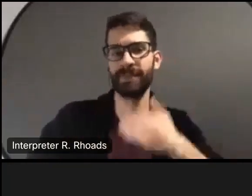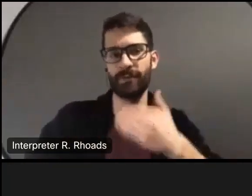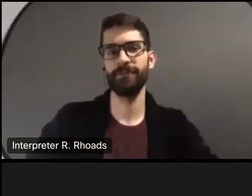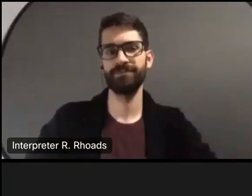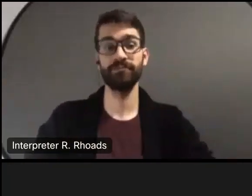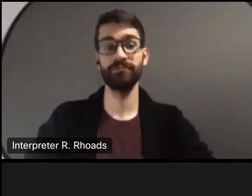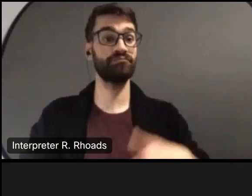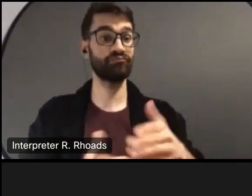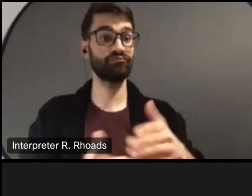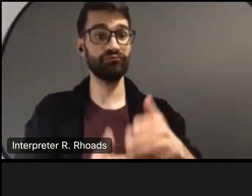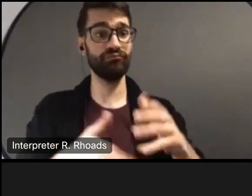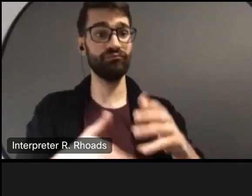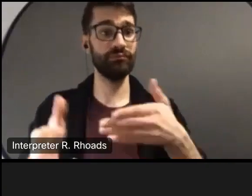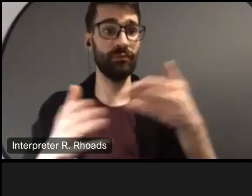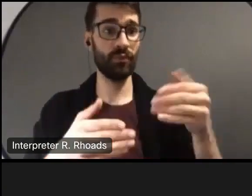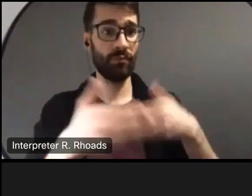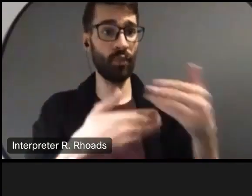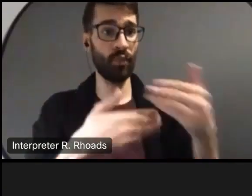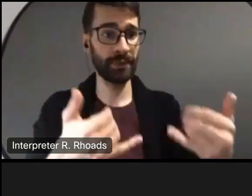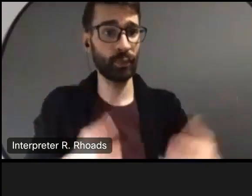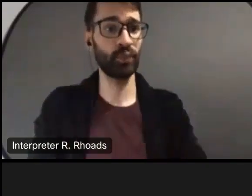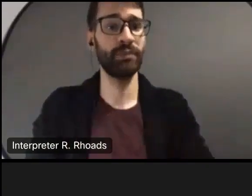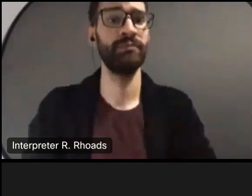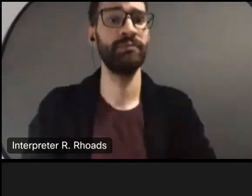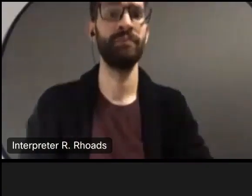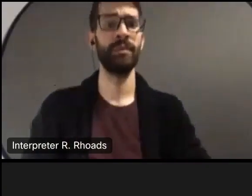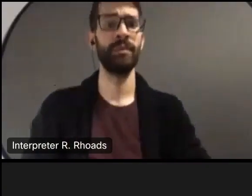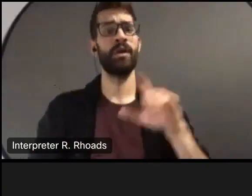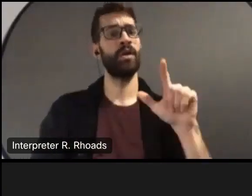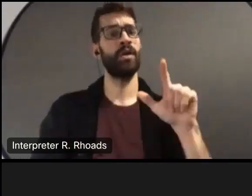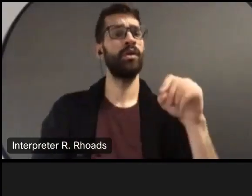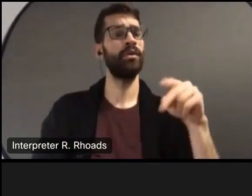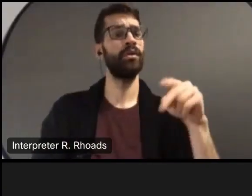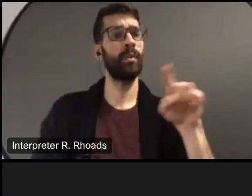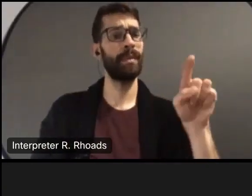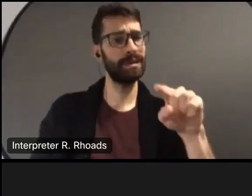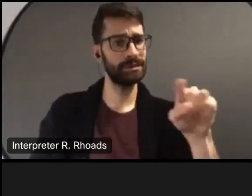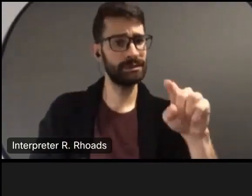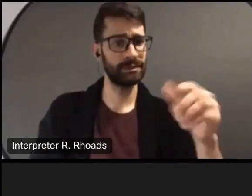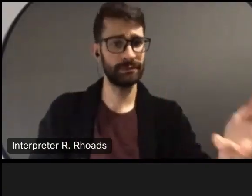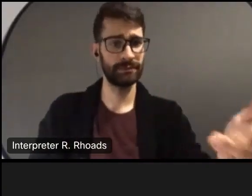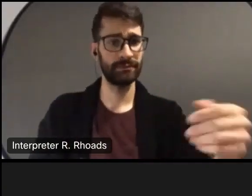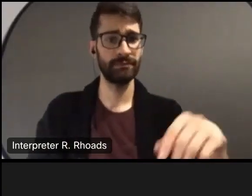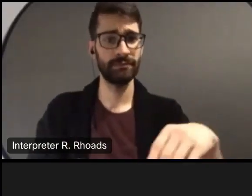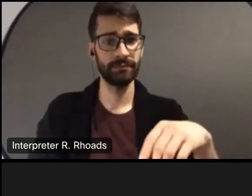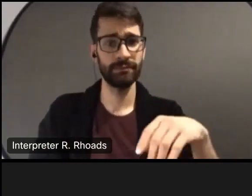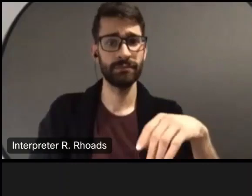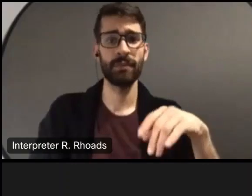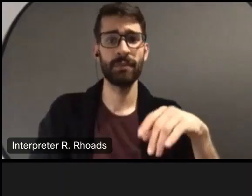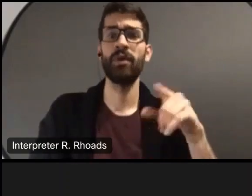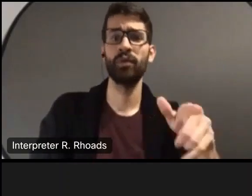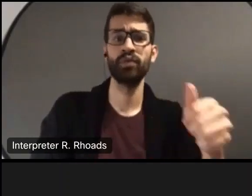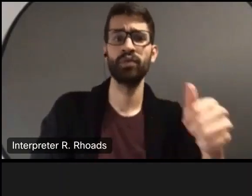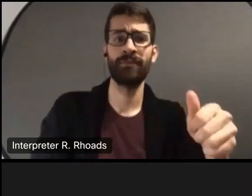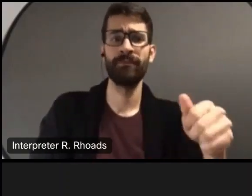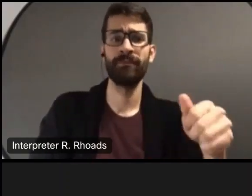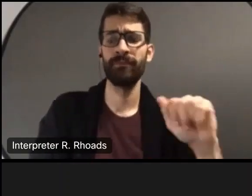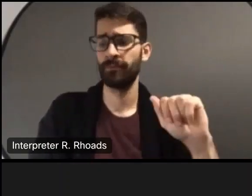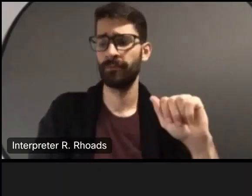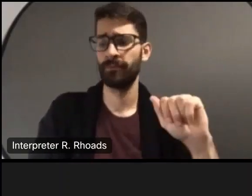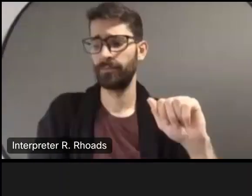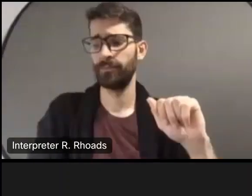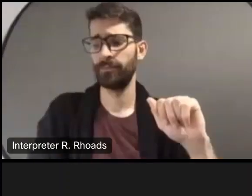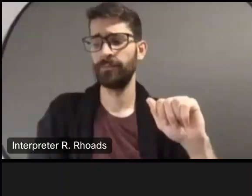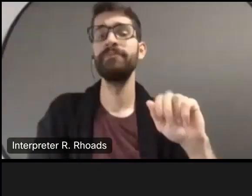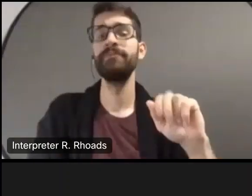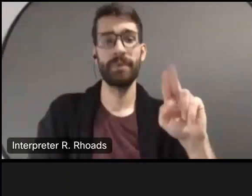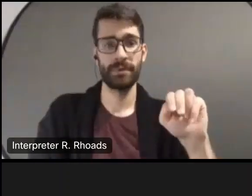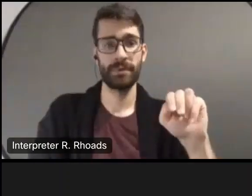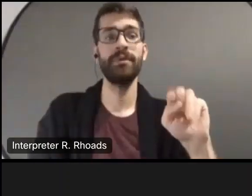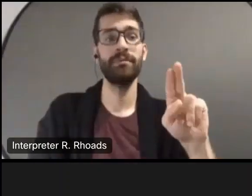we're going to move on now to Commissioner Lopez You are unmuted now.